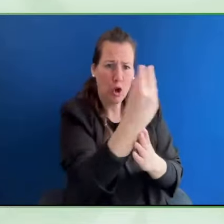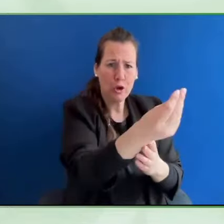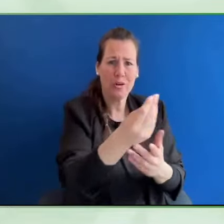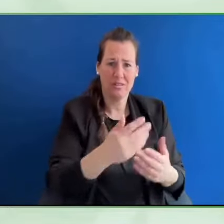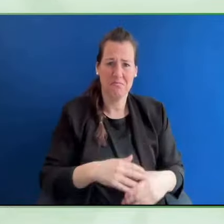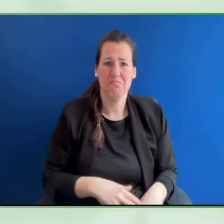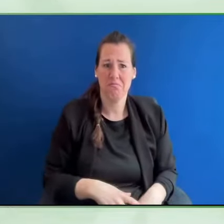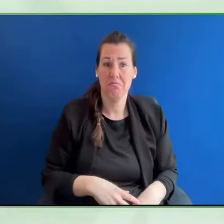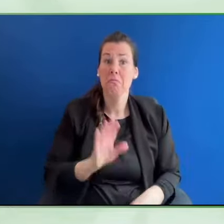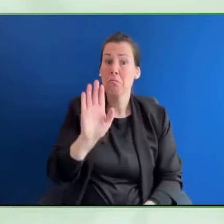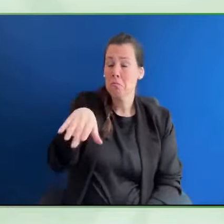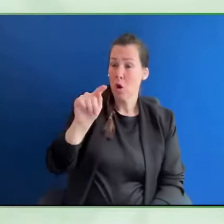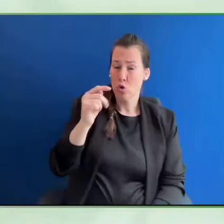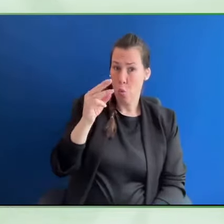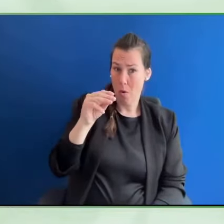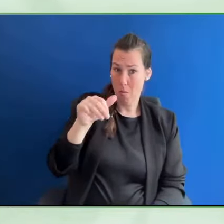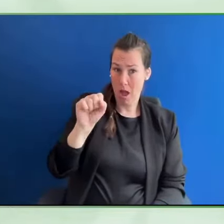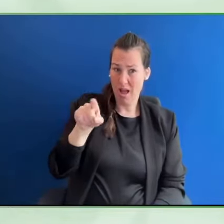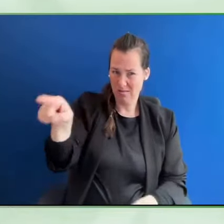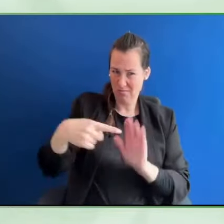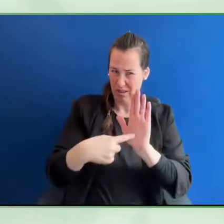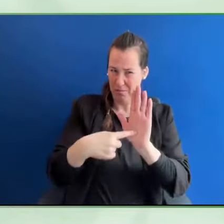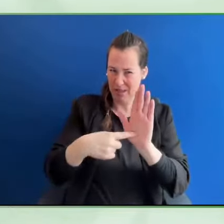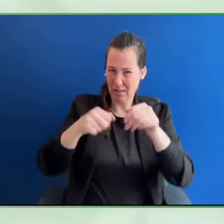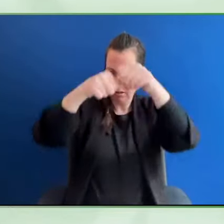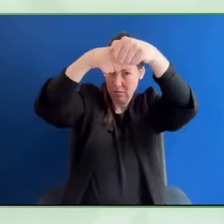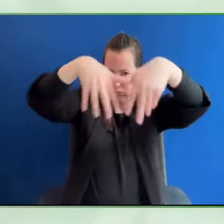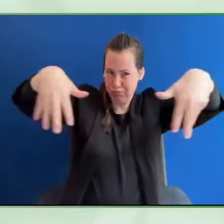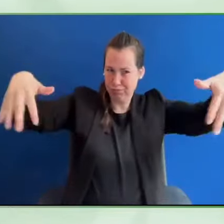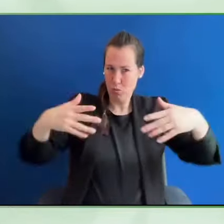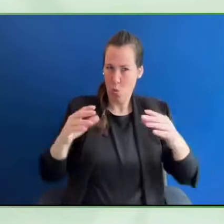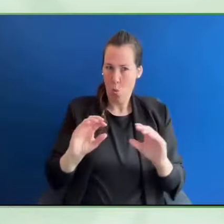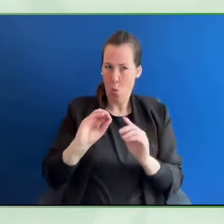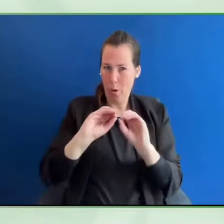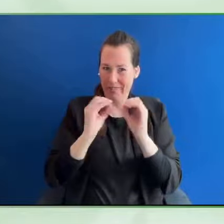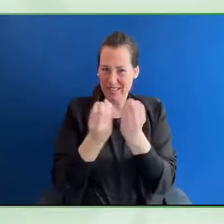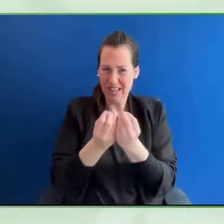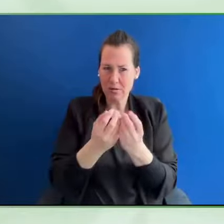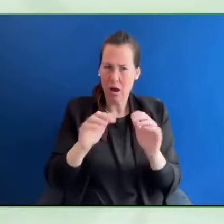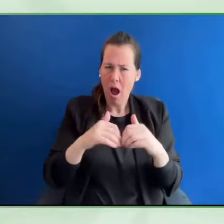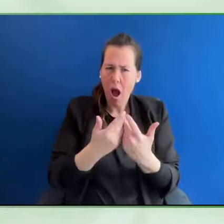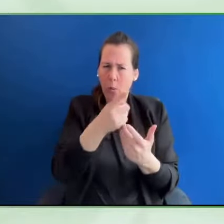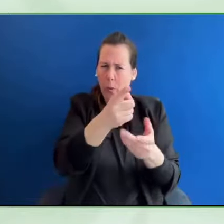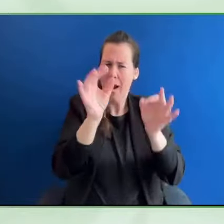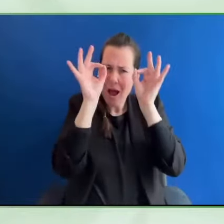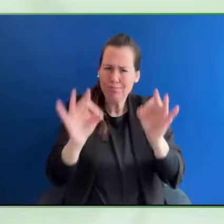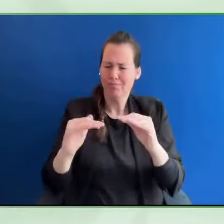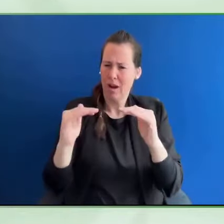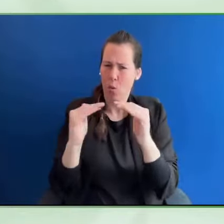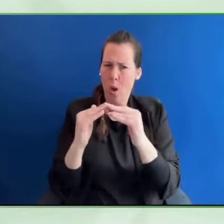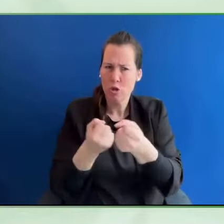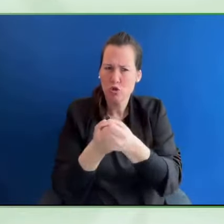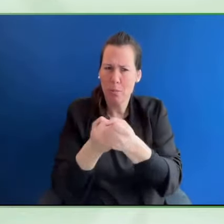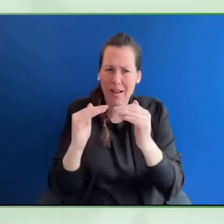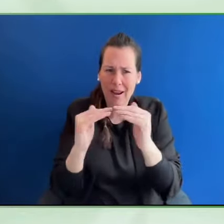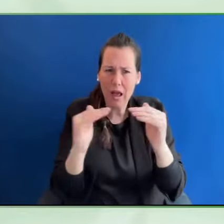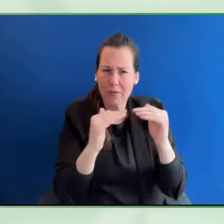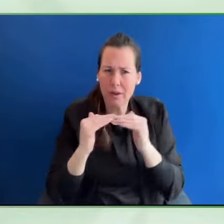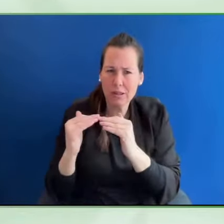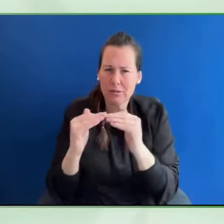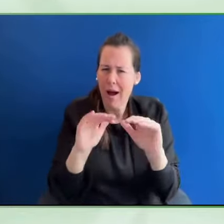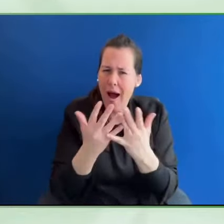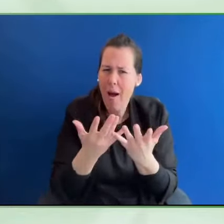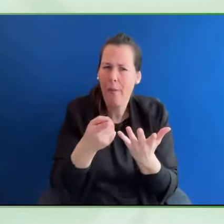EASPD, we are not the police of the sector, I don't many people want to hear that.